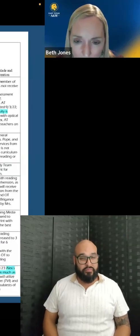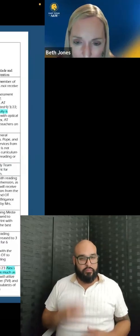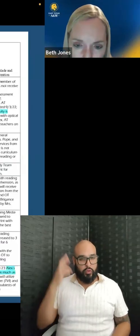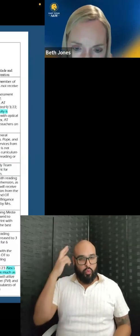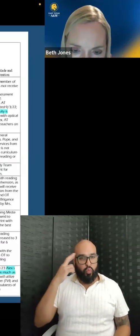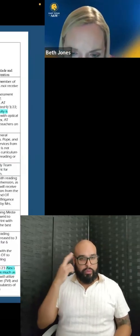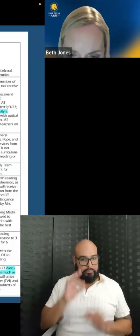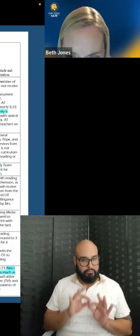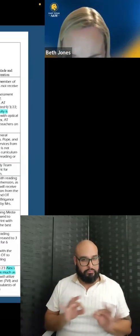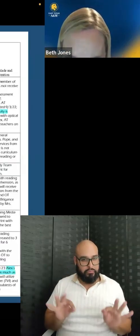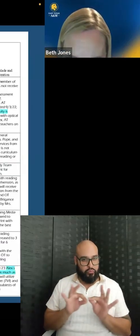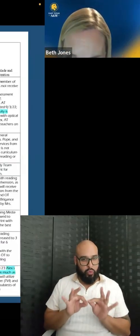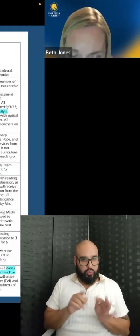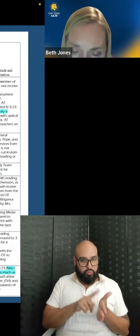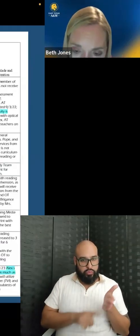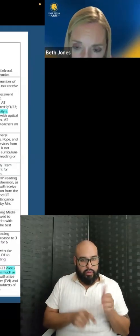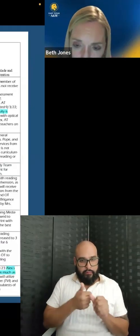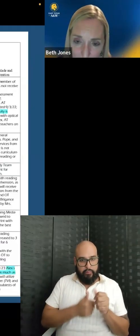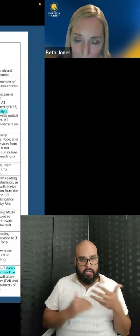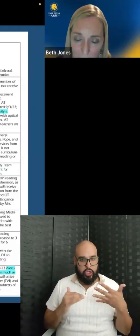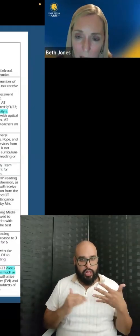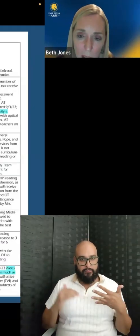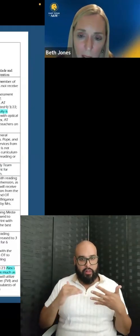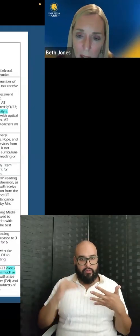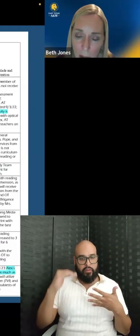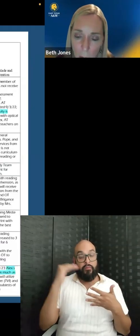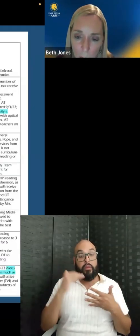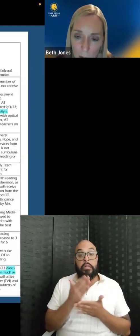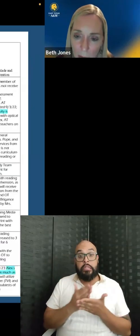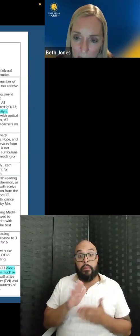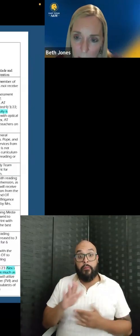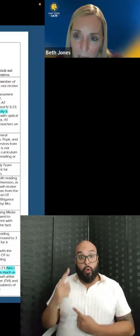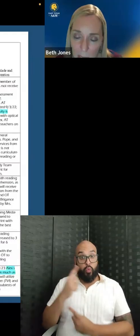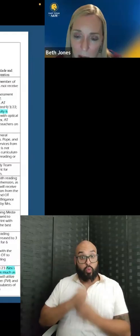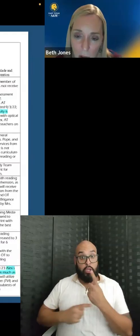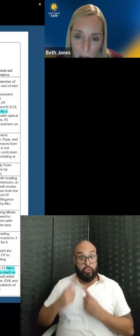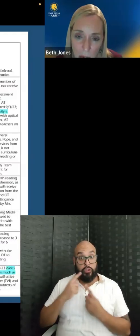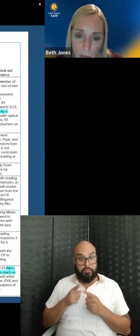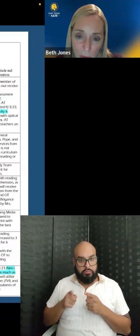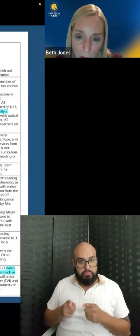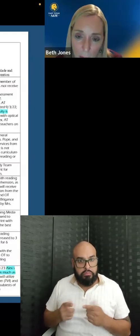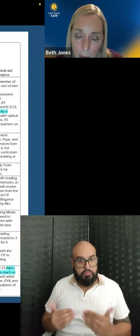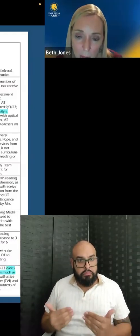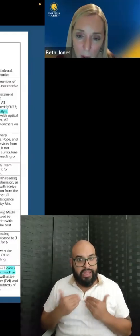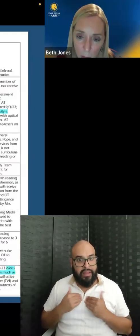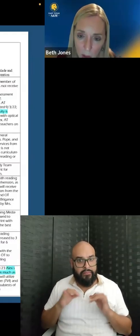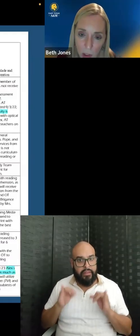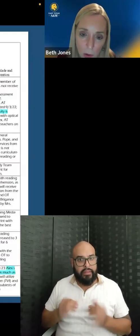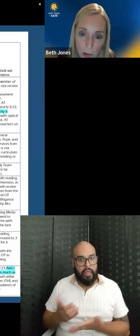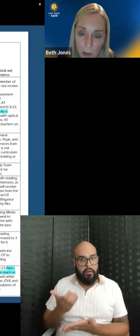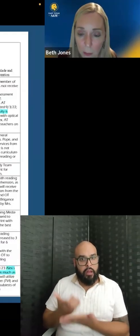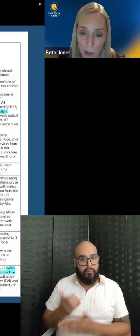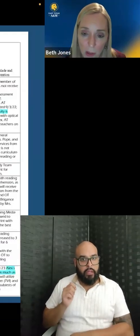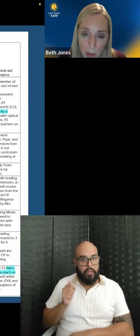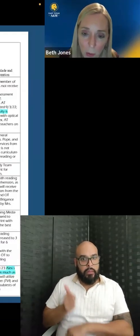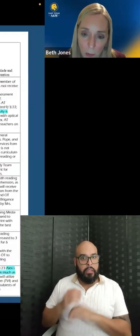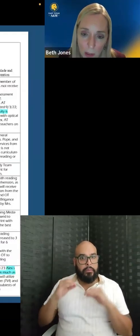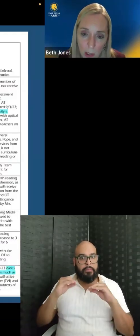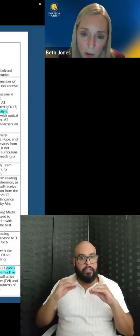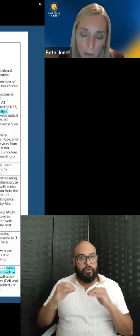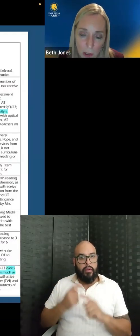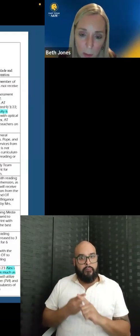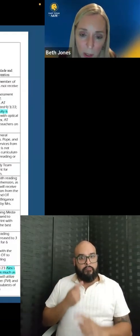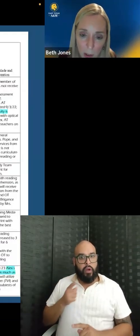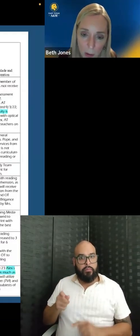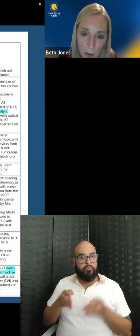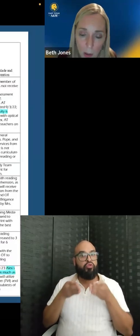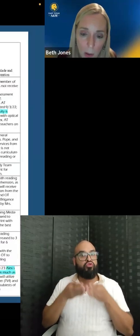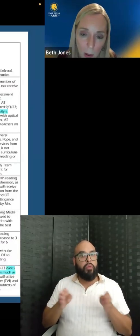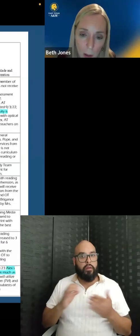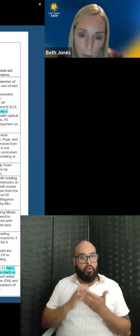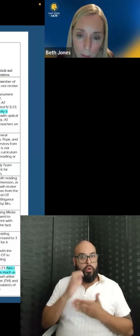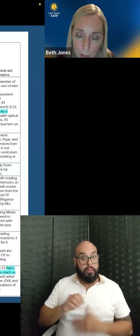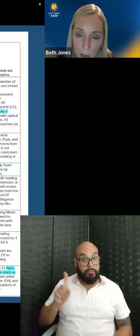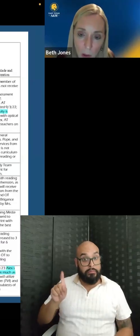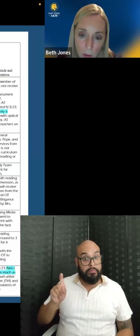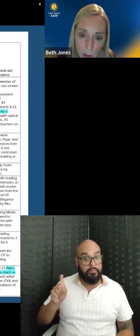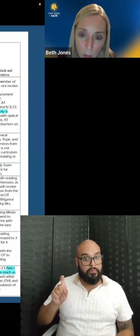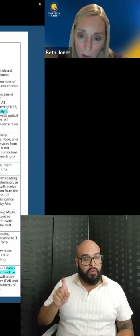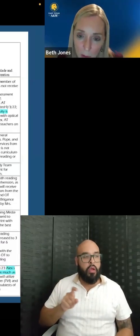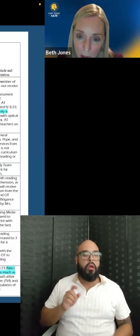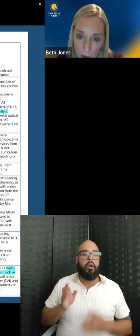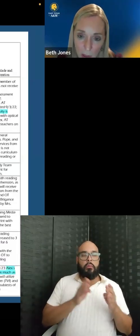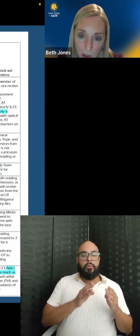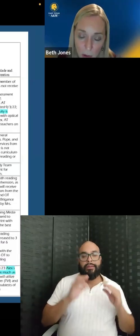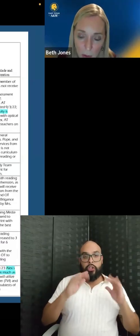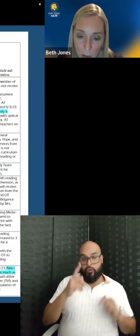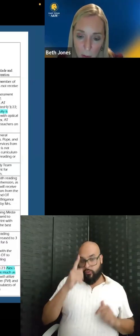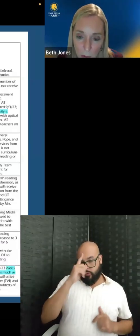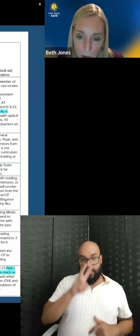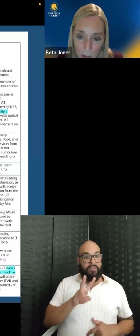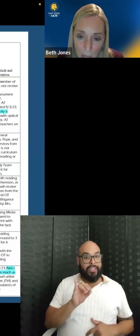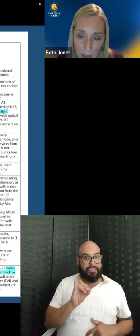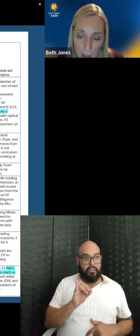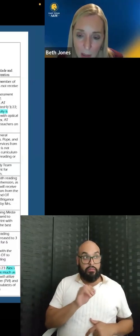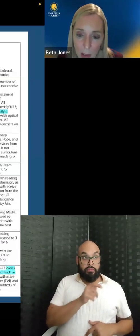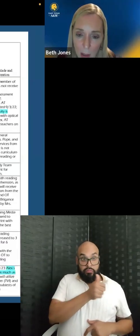But some of the questions you're wanting to ask is, are they getting that, evidence-based instruction from, the general curriculum, but also a teacher of the visually impaired consulting with the general teacher to ensure access?